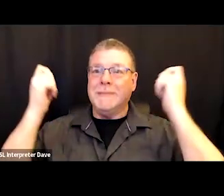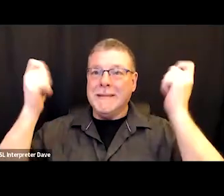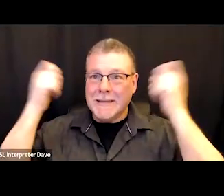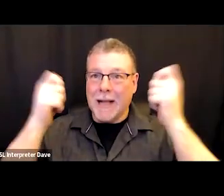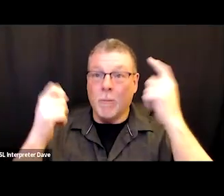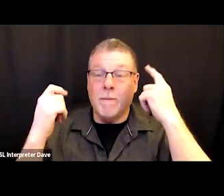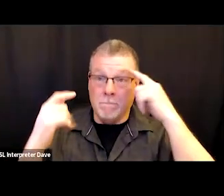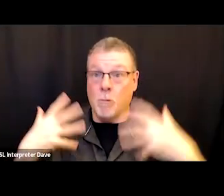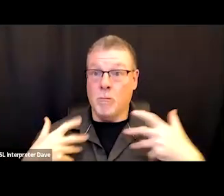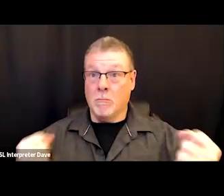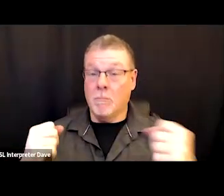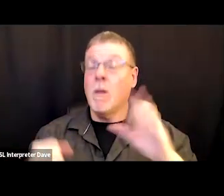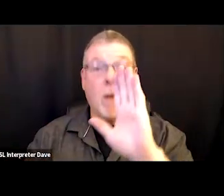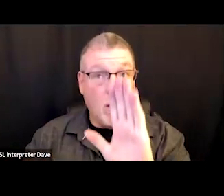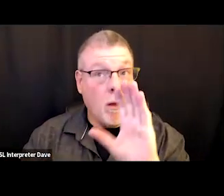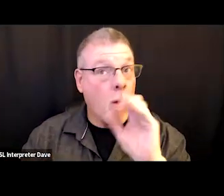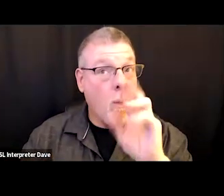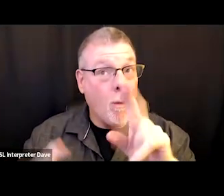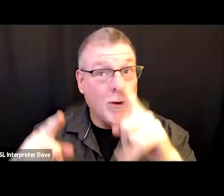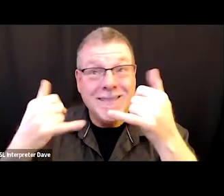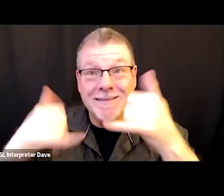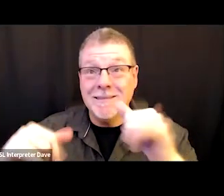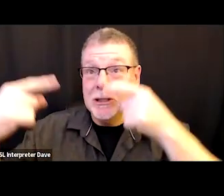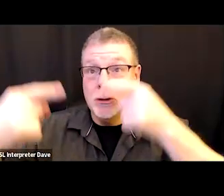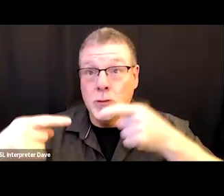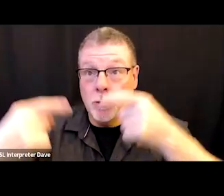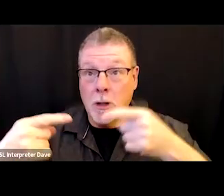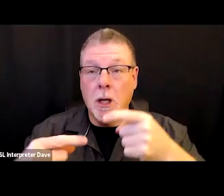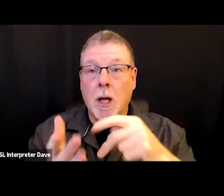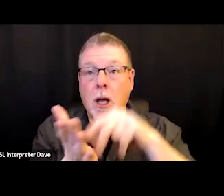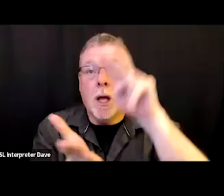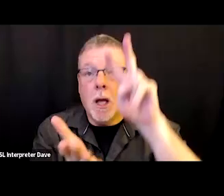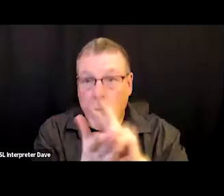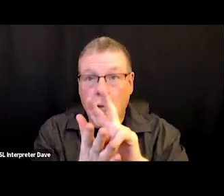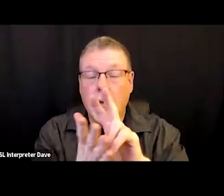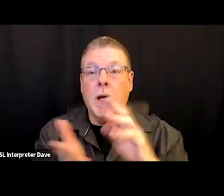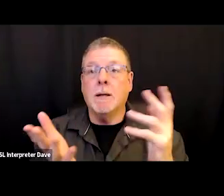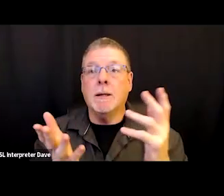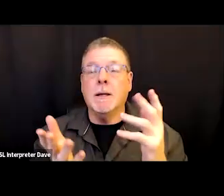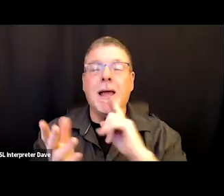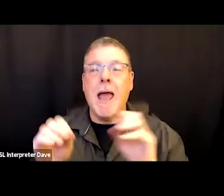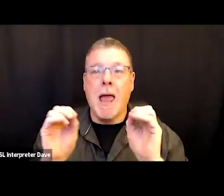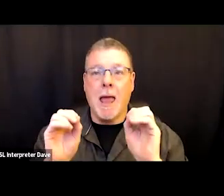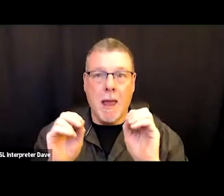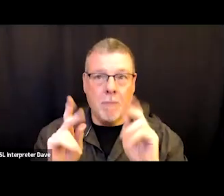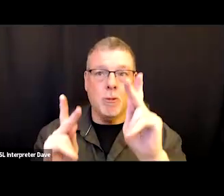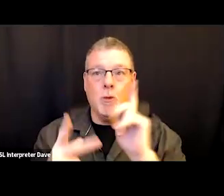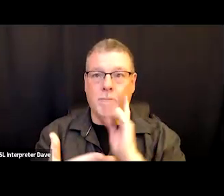Or, if you're struggling and you've slipped or relapsed, it is an opportunity for intervention.